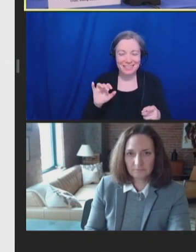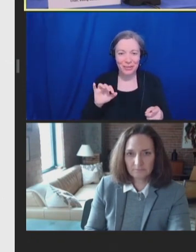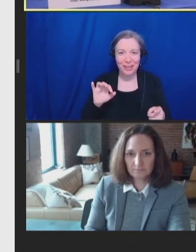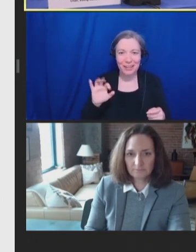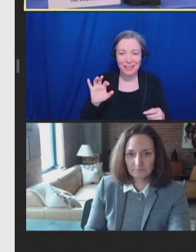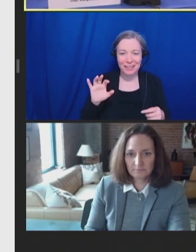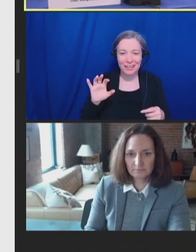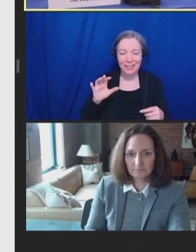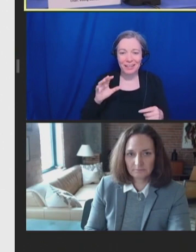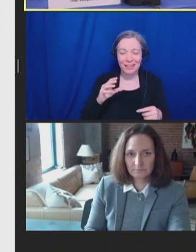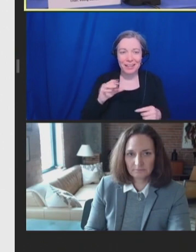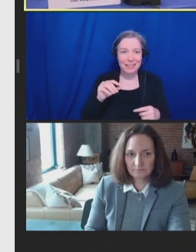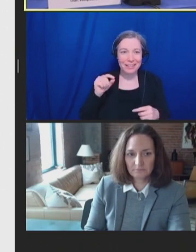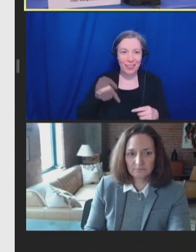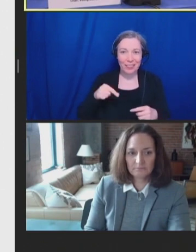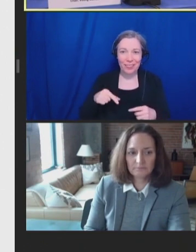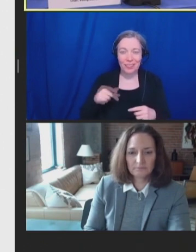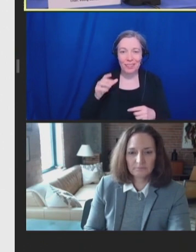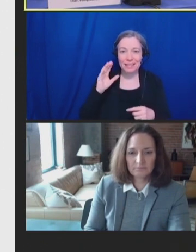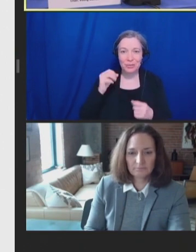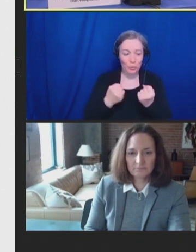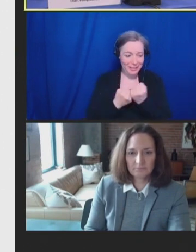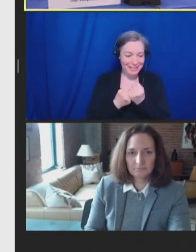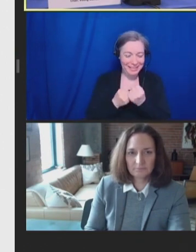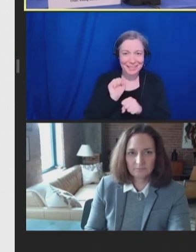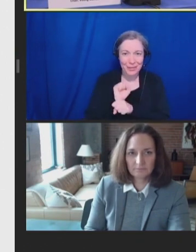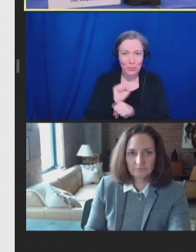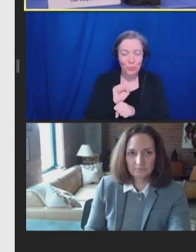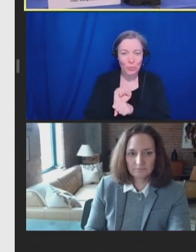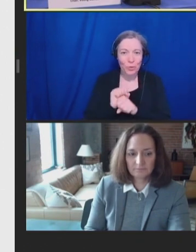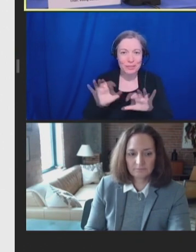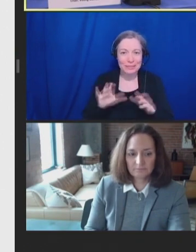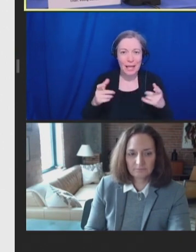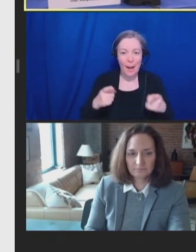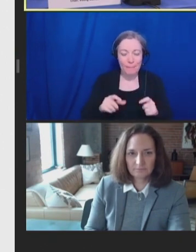The session supports work being done in the innovation and immunization sub-committee.